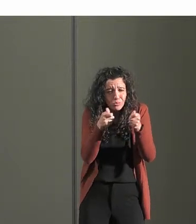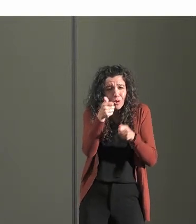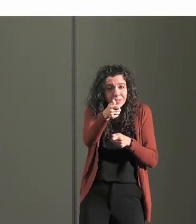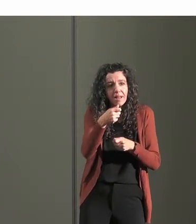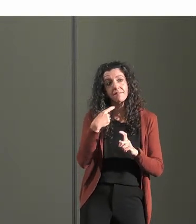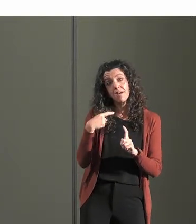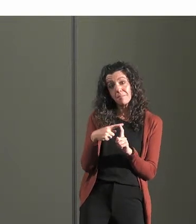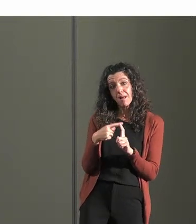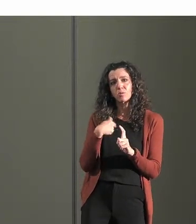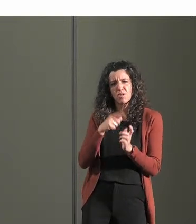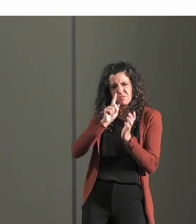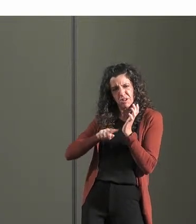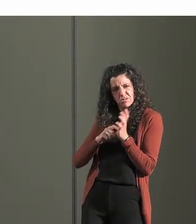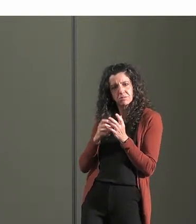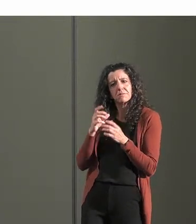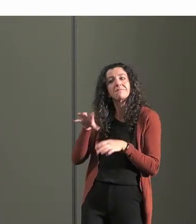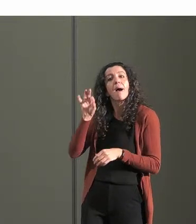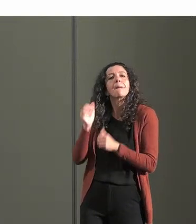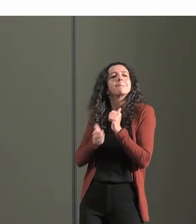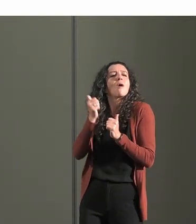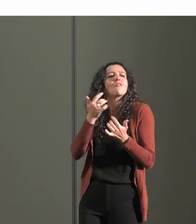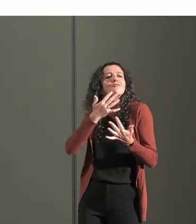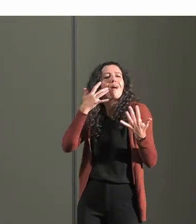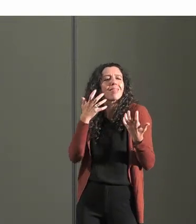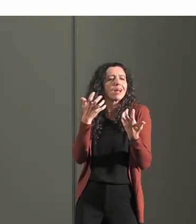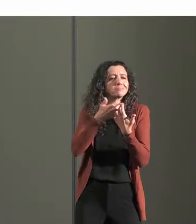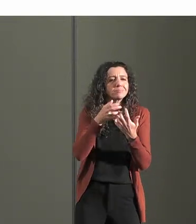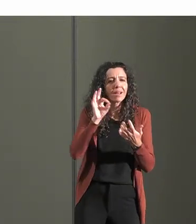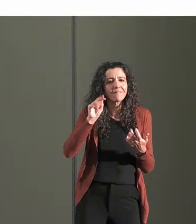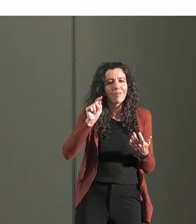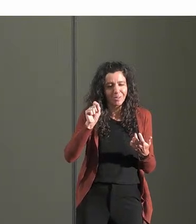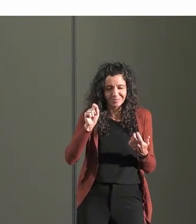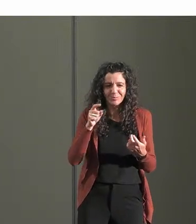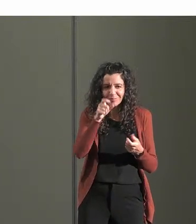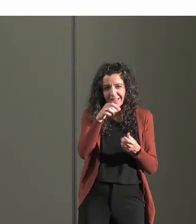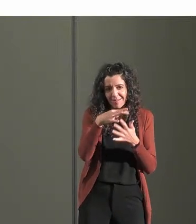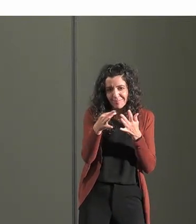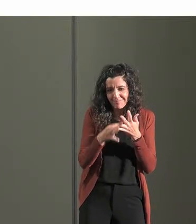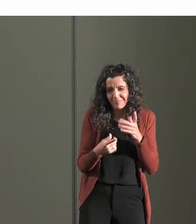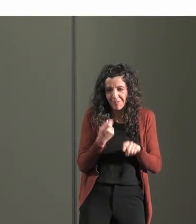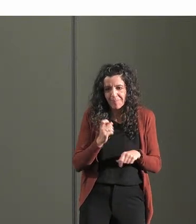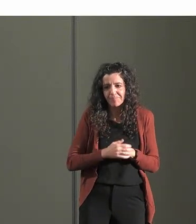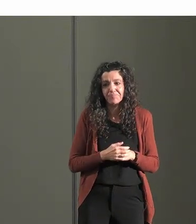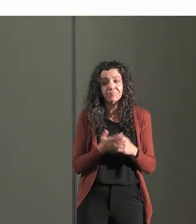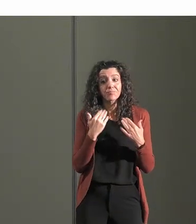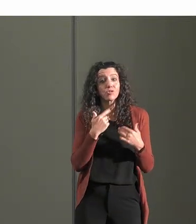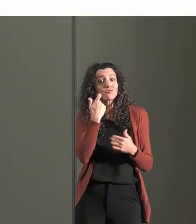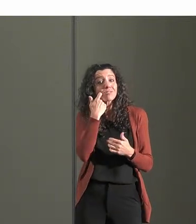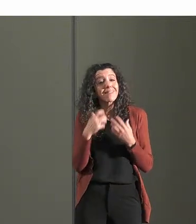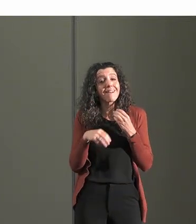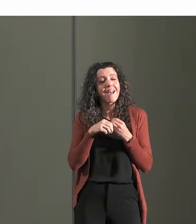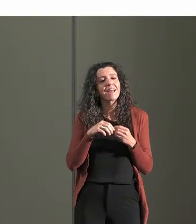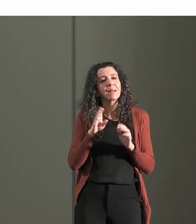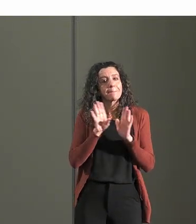It is all controllable. As well as friendly fonts we've done a lot of research on. We've recently added background